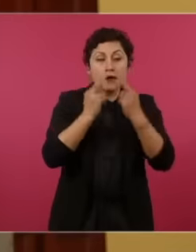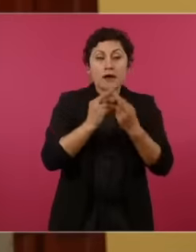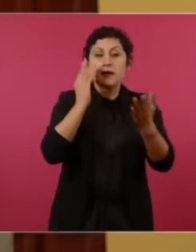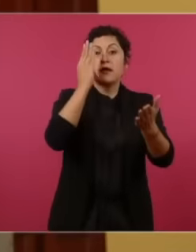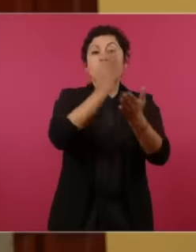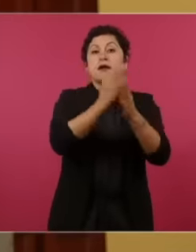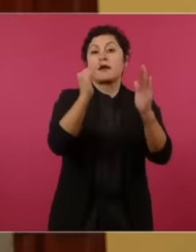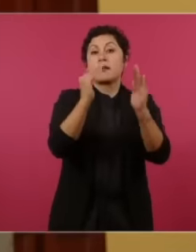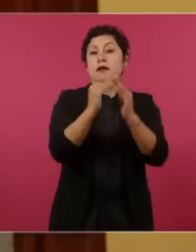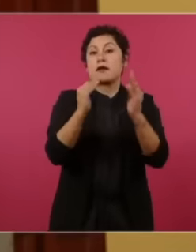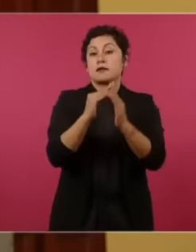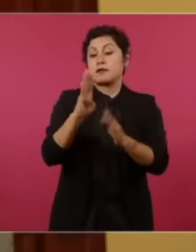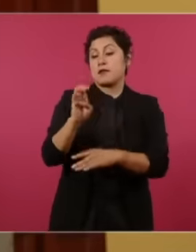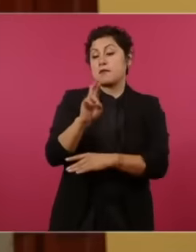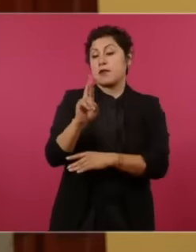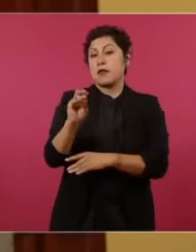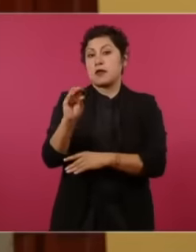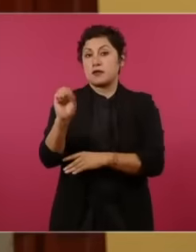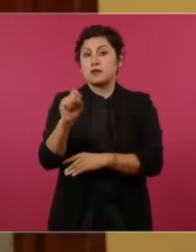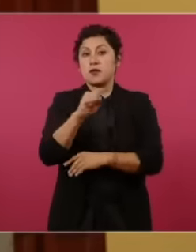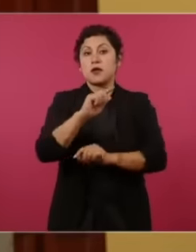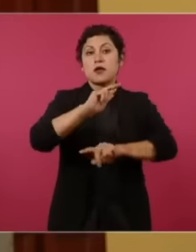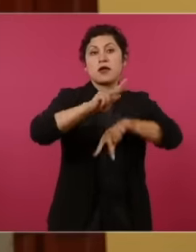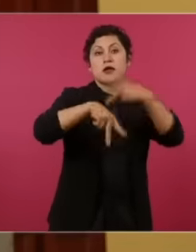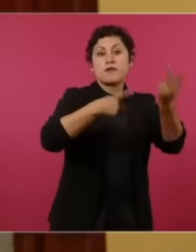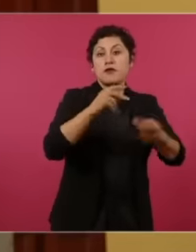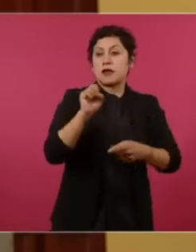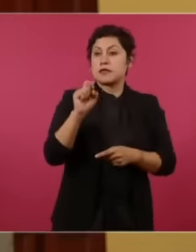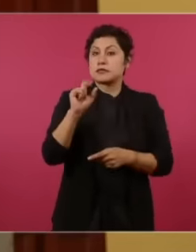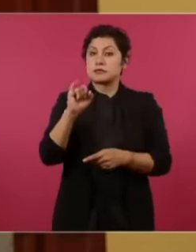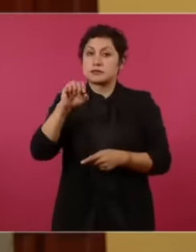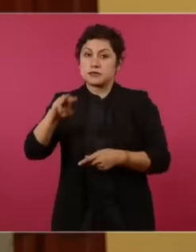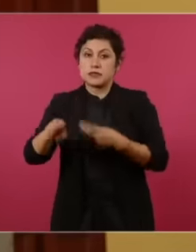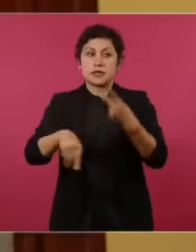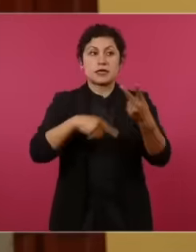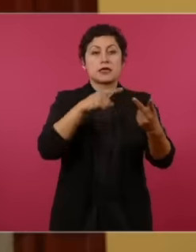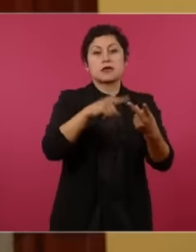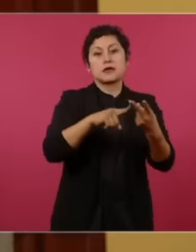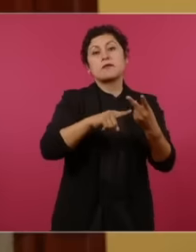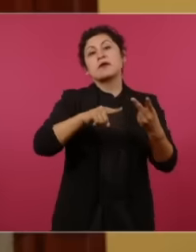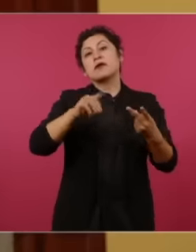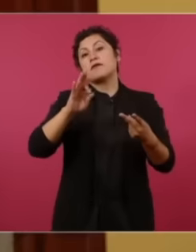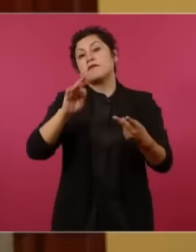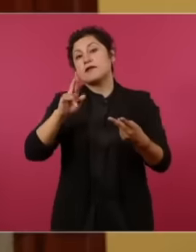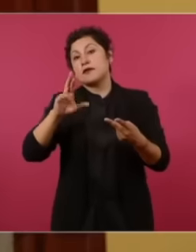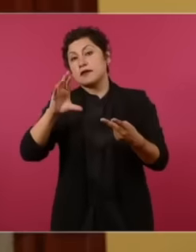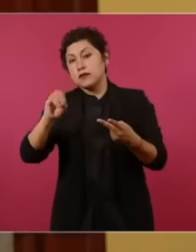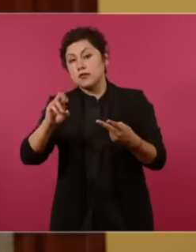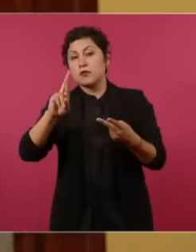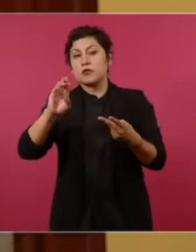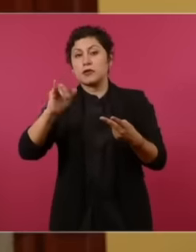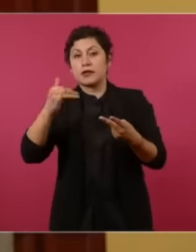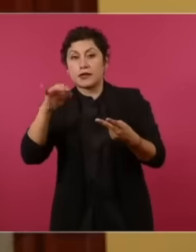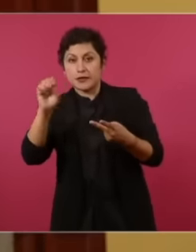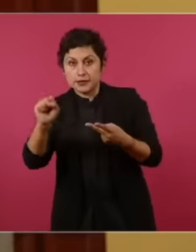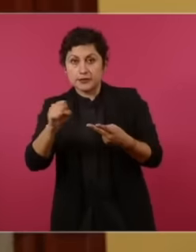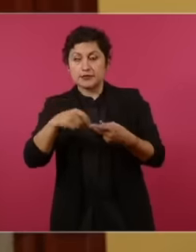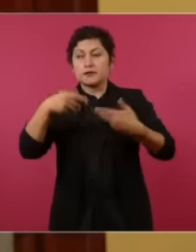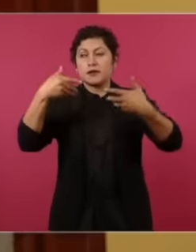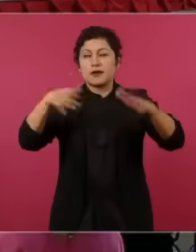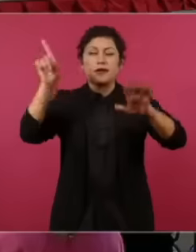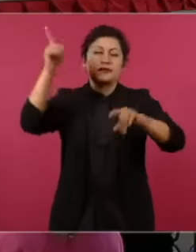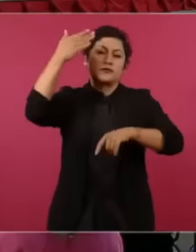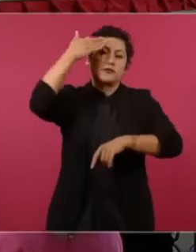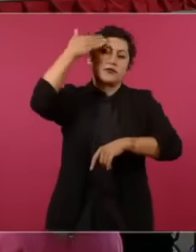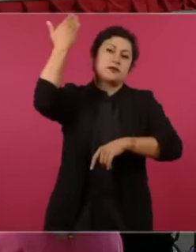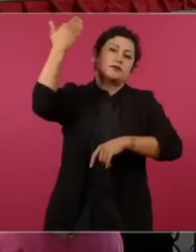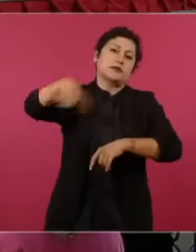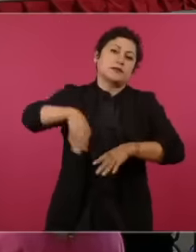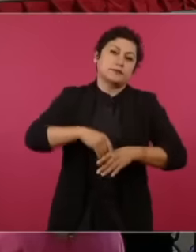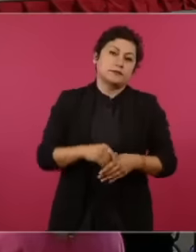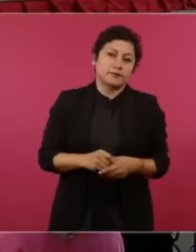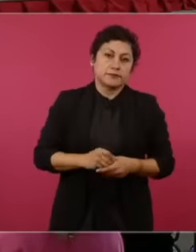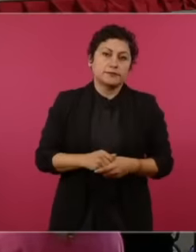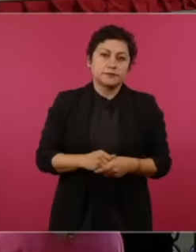some personalities like Carlos slin Federico Reyes heroles You can imagine, I have